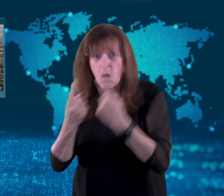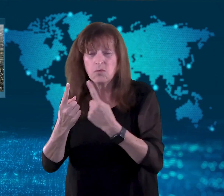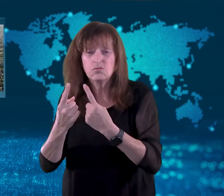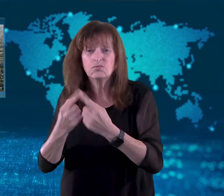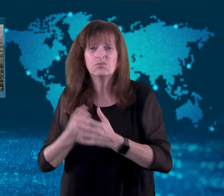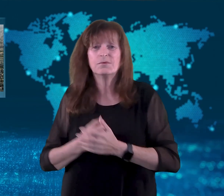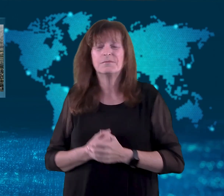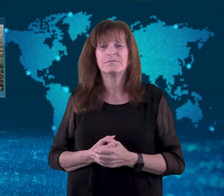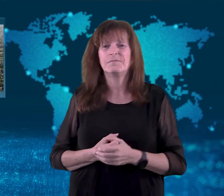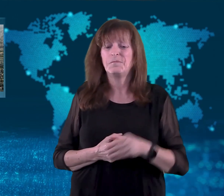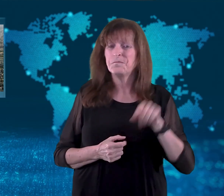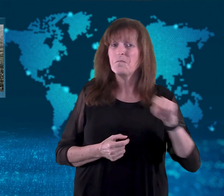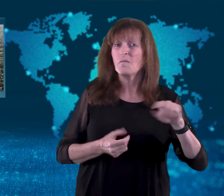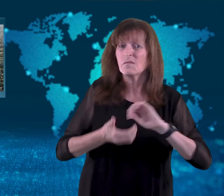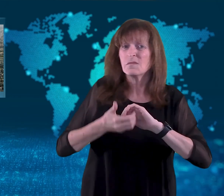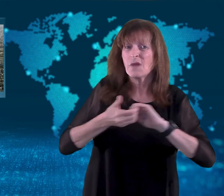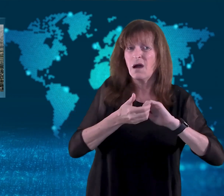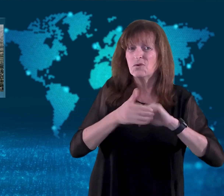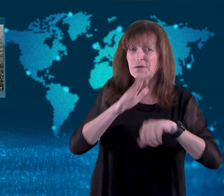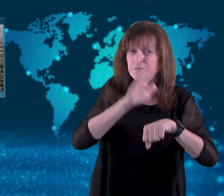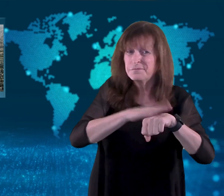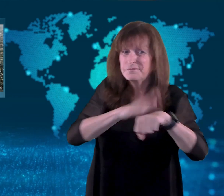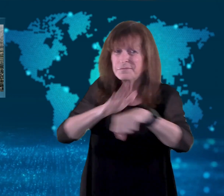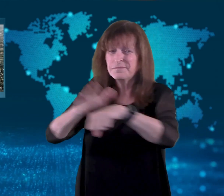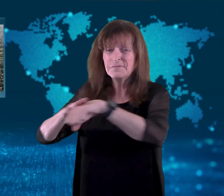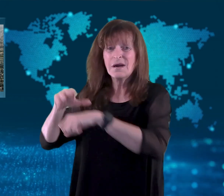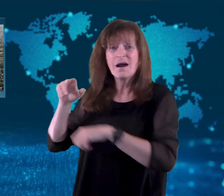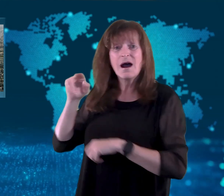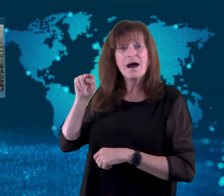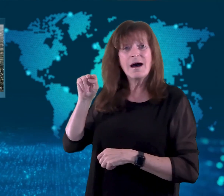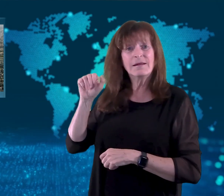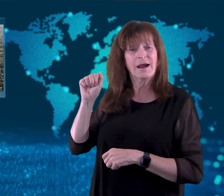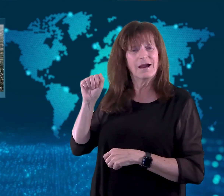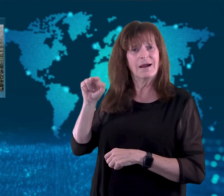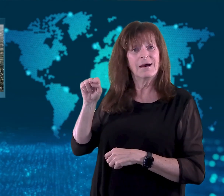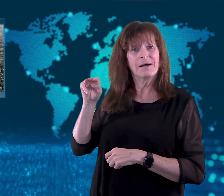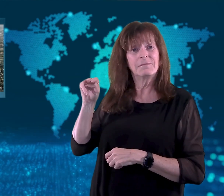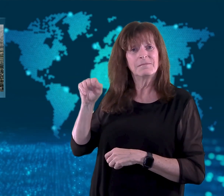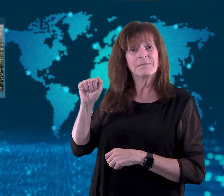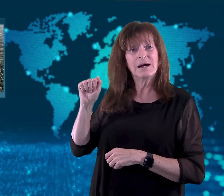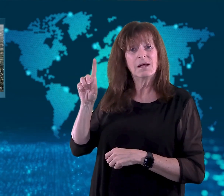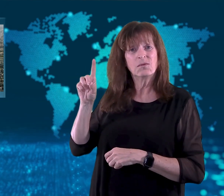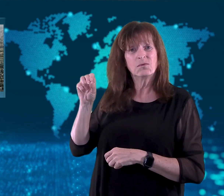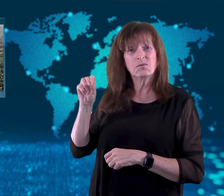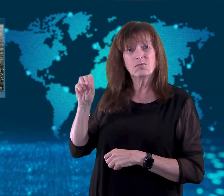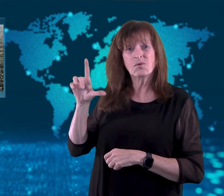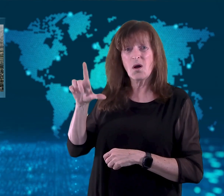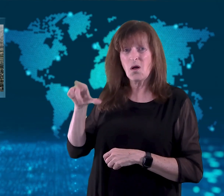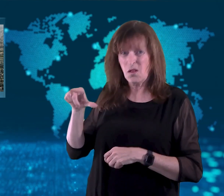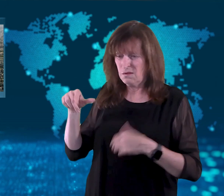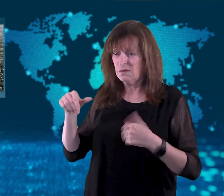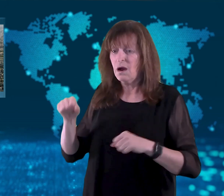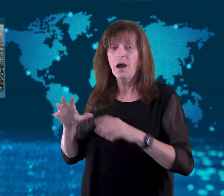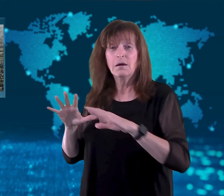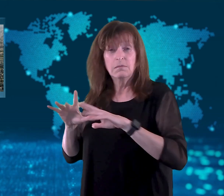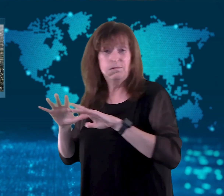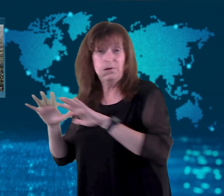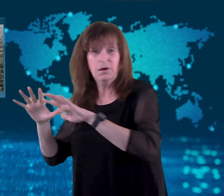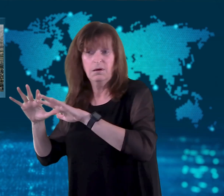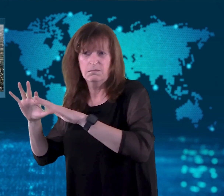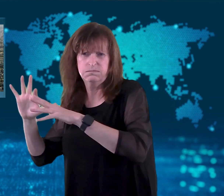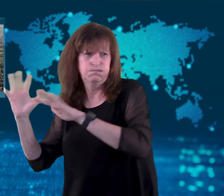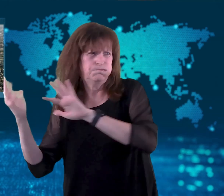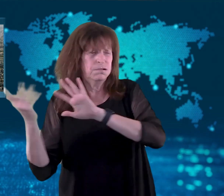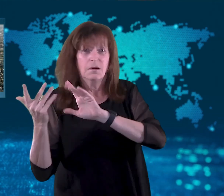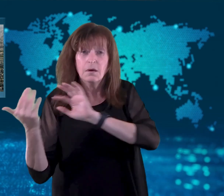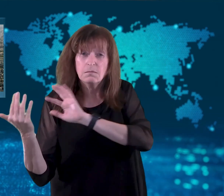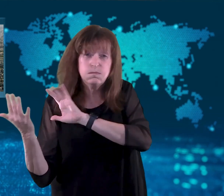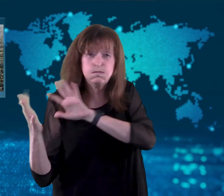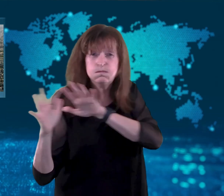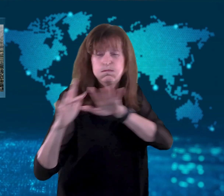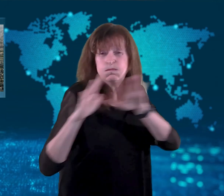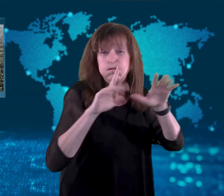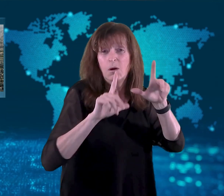The JMA warned that Nanmadol could turn east and reach Tokyo later this week.